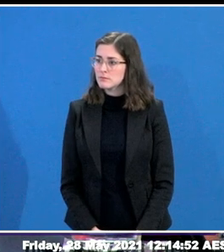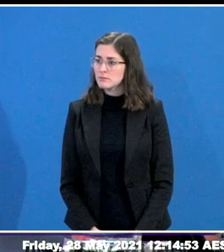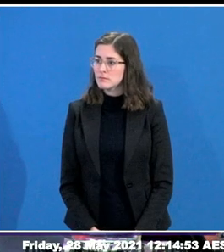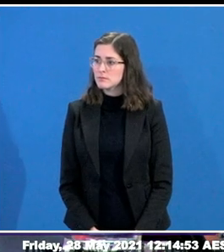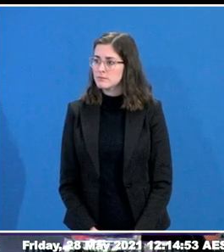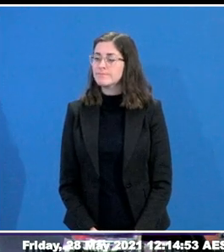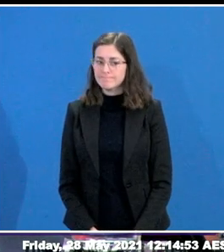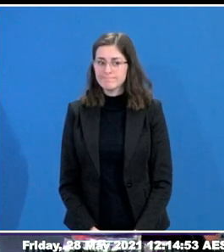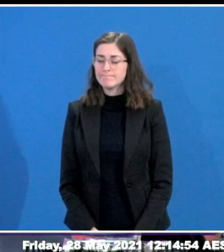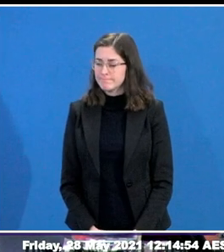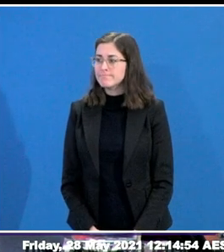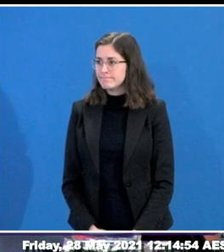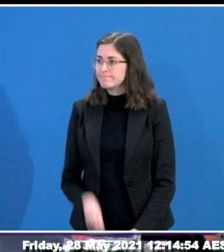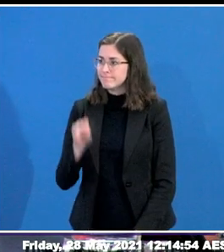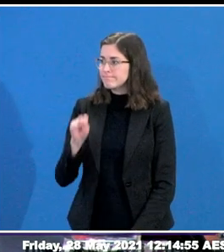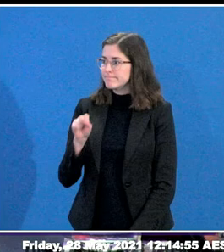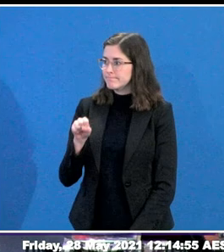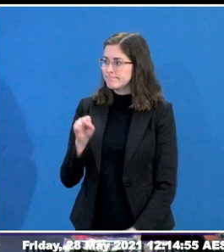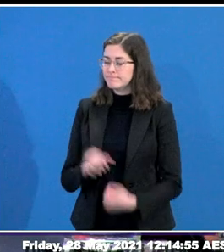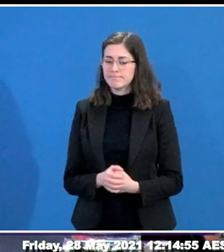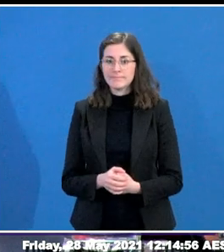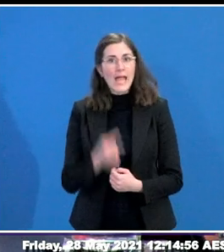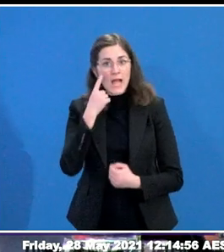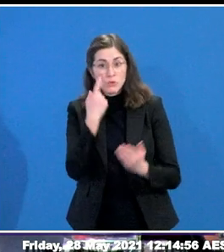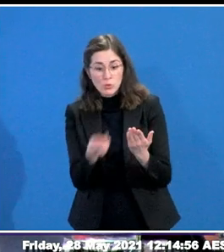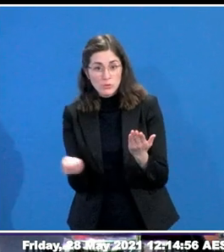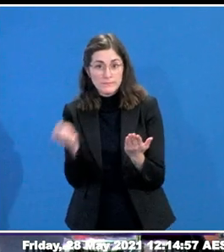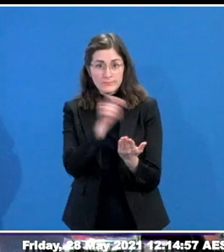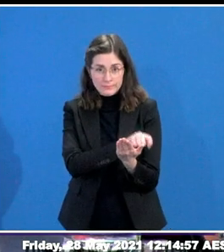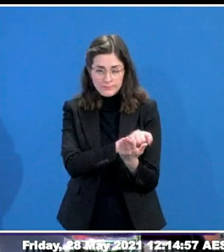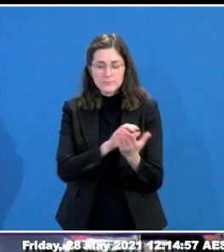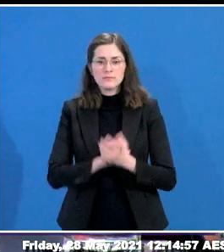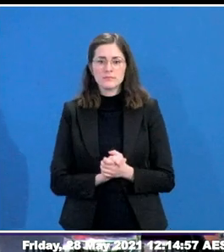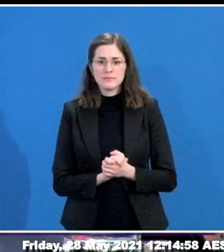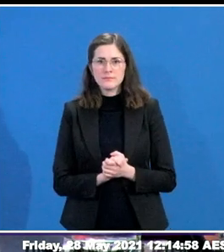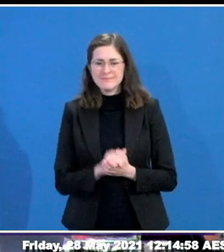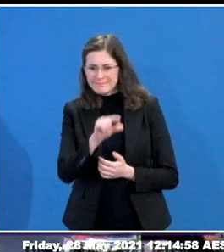Yes. Over the page there is an allegation about mismanagement of